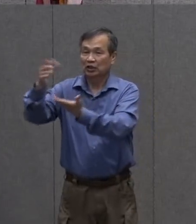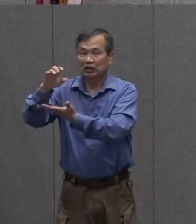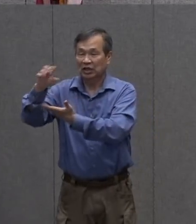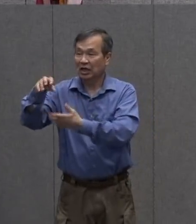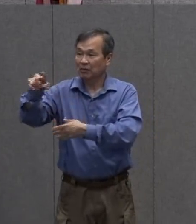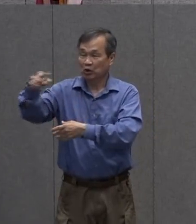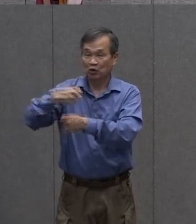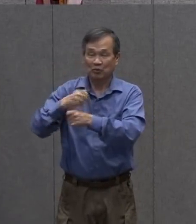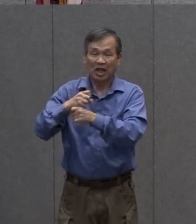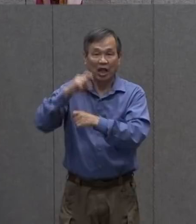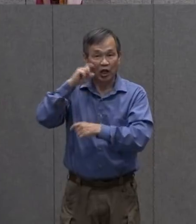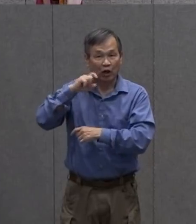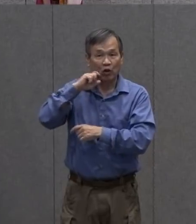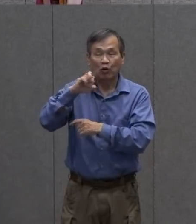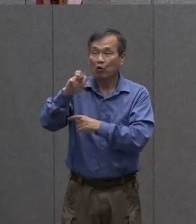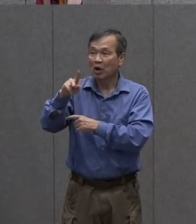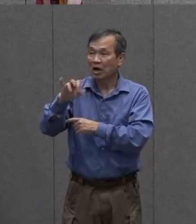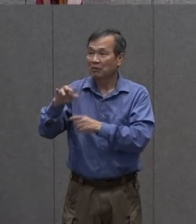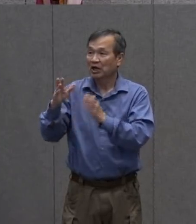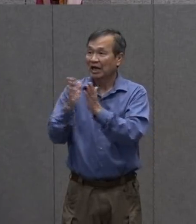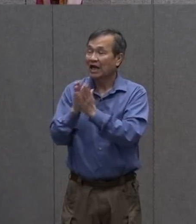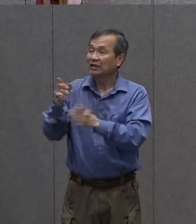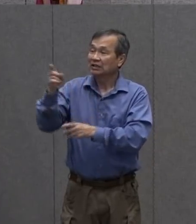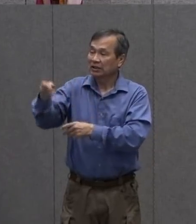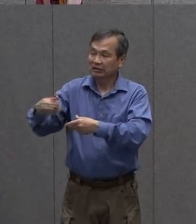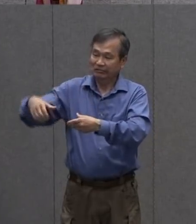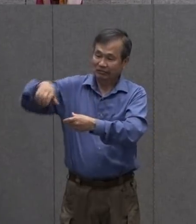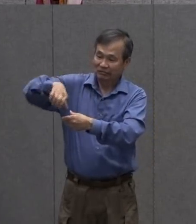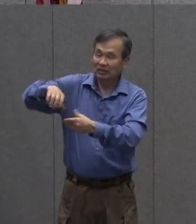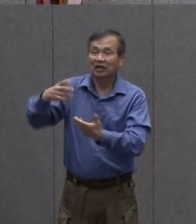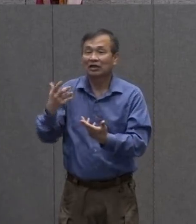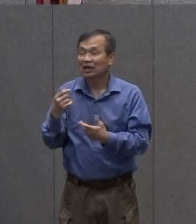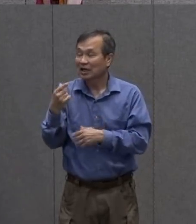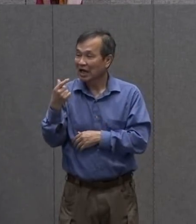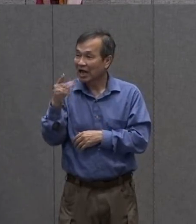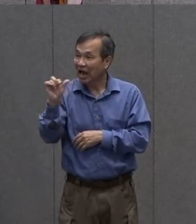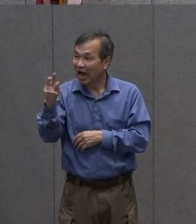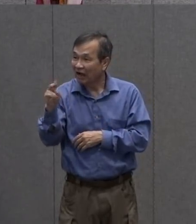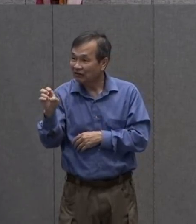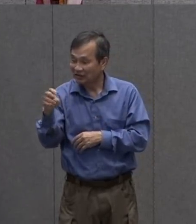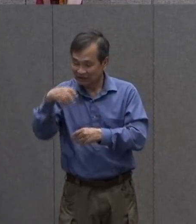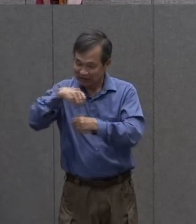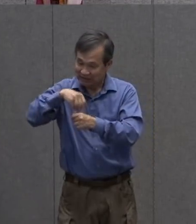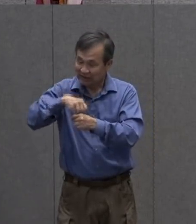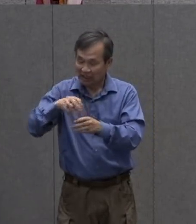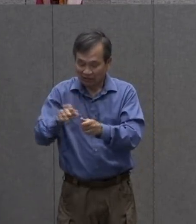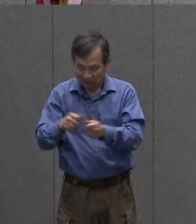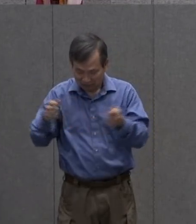and had thin gloves molded from them. The gloves not only solved the immediate problem,